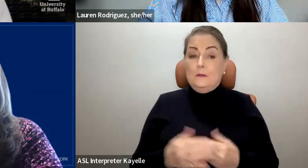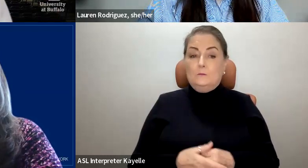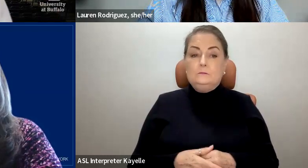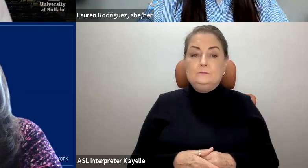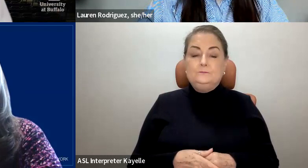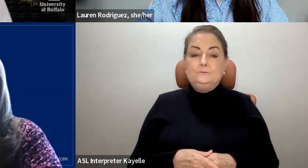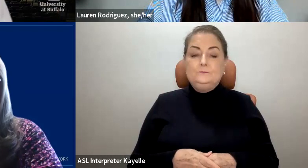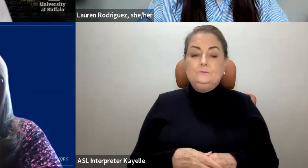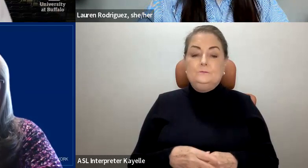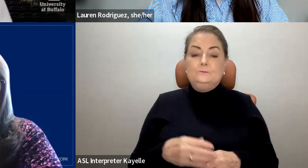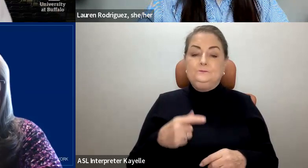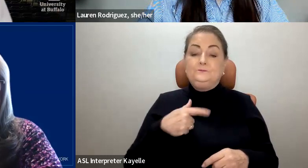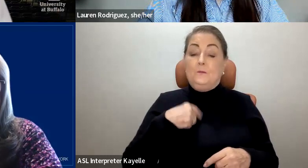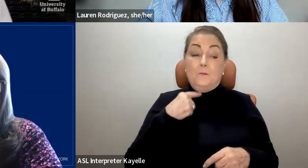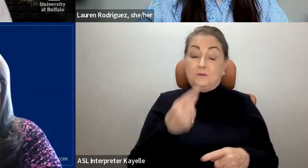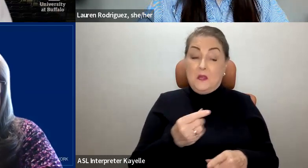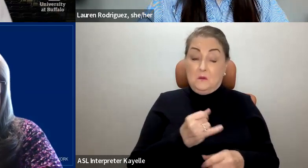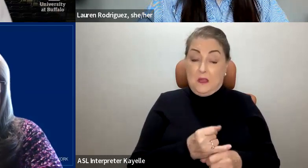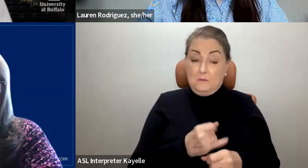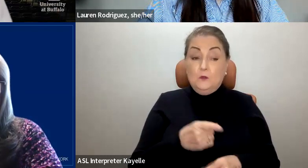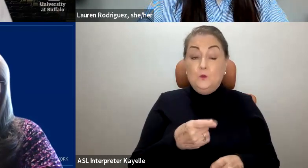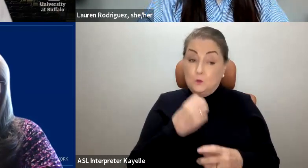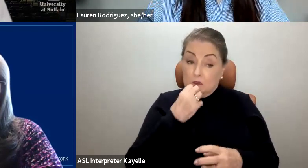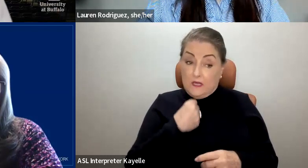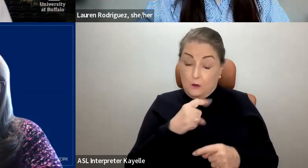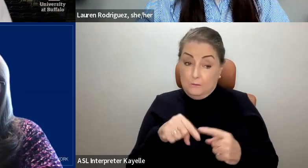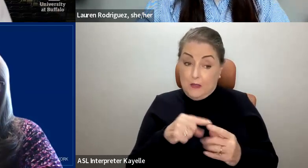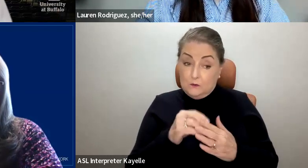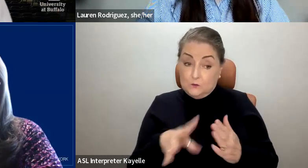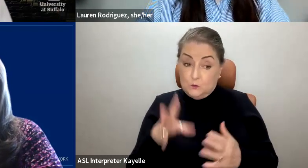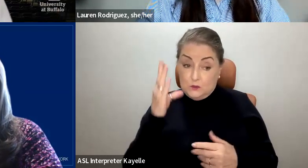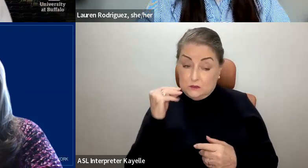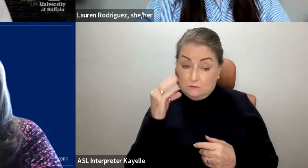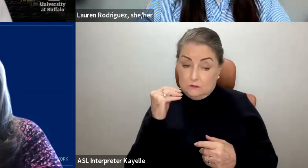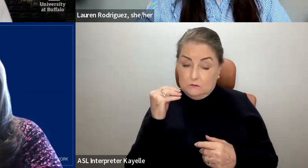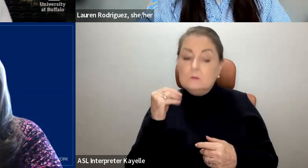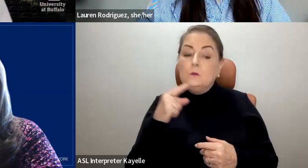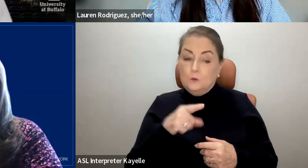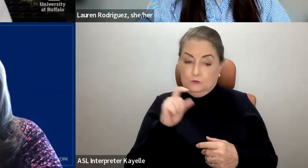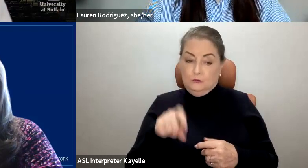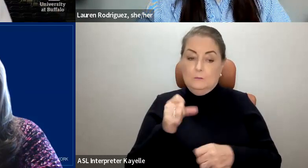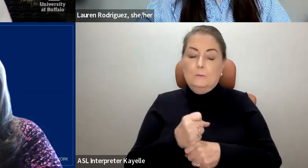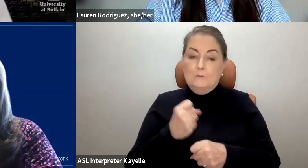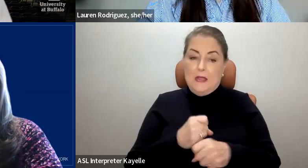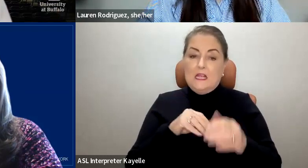always tell campuses, if you care about the student experience, you should be making accessibility within your